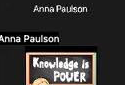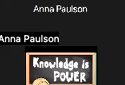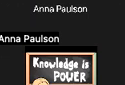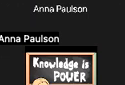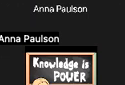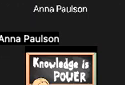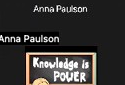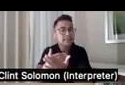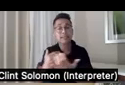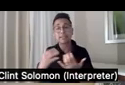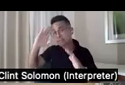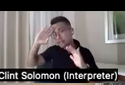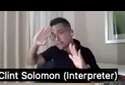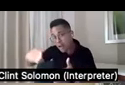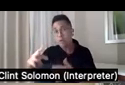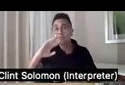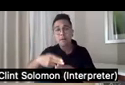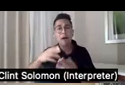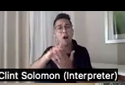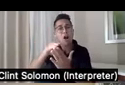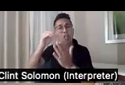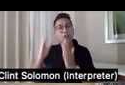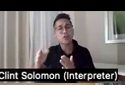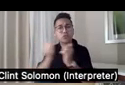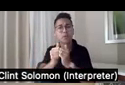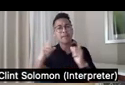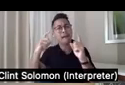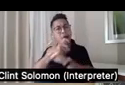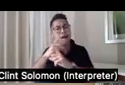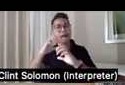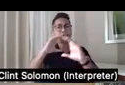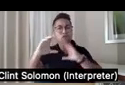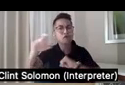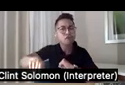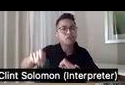to be on learners with complex communication needs which would include those with extensive